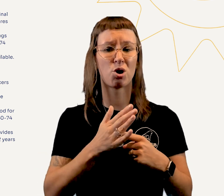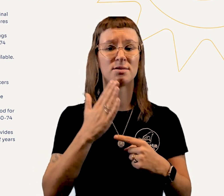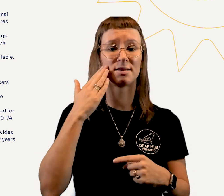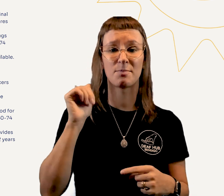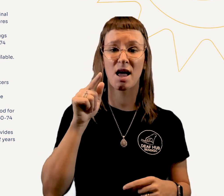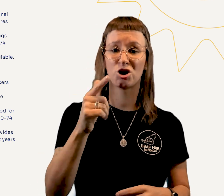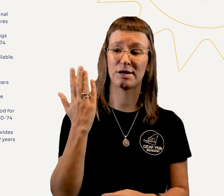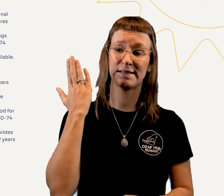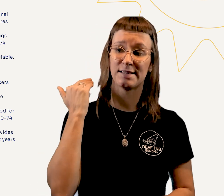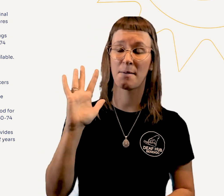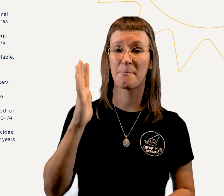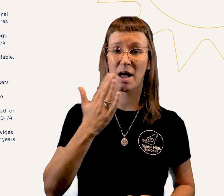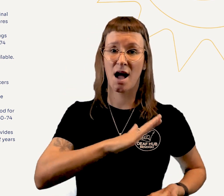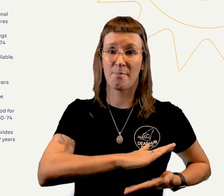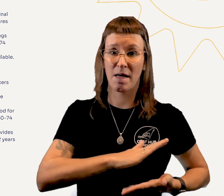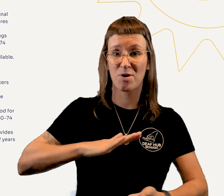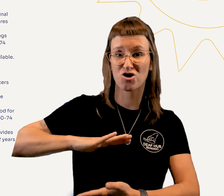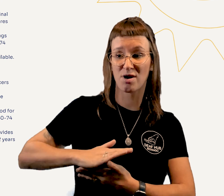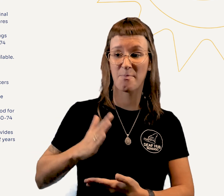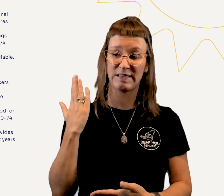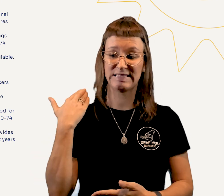Regardless of if you have had a recent breast screen,